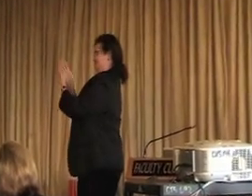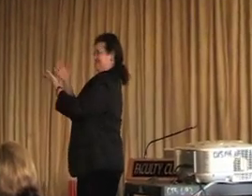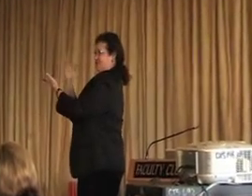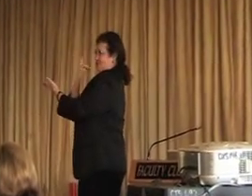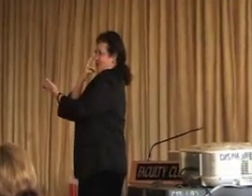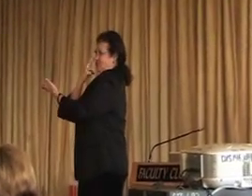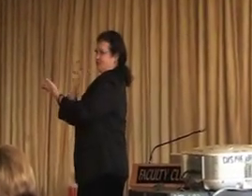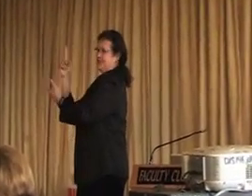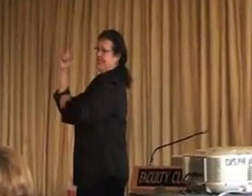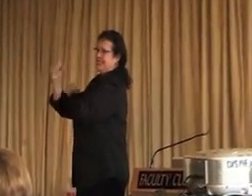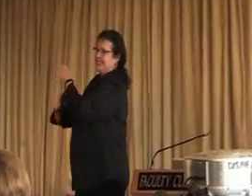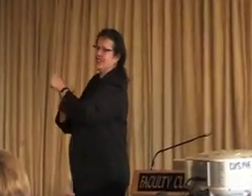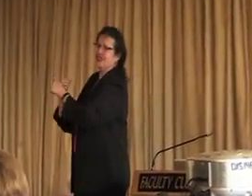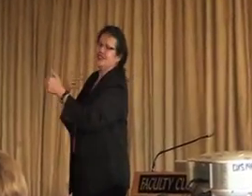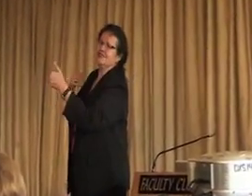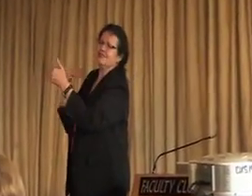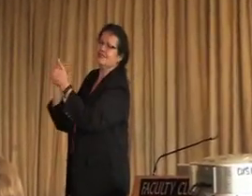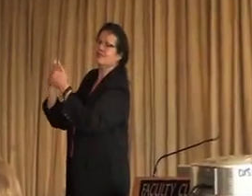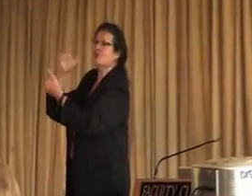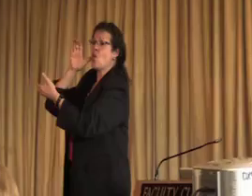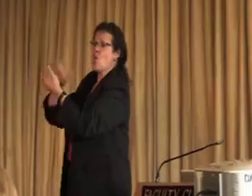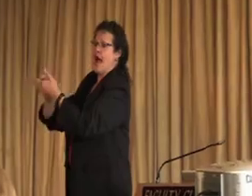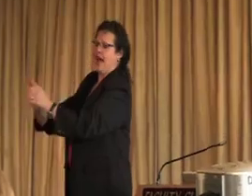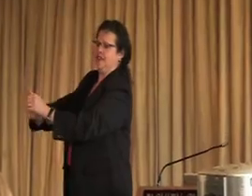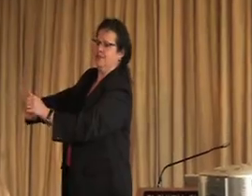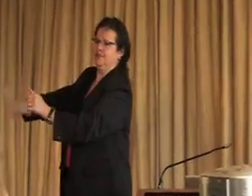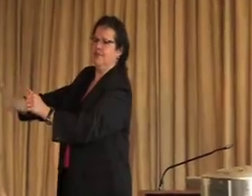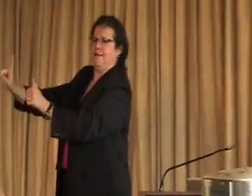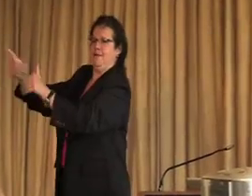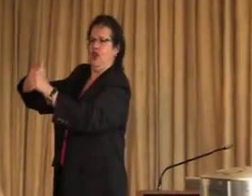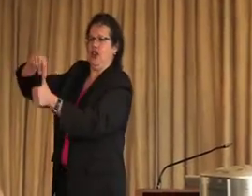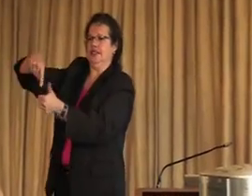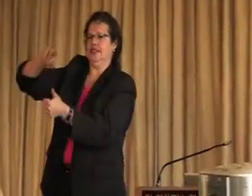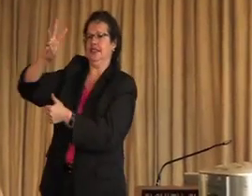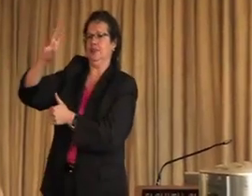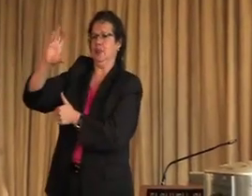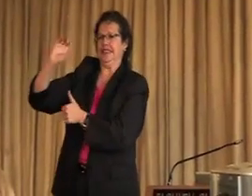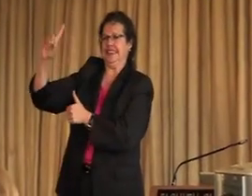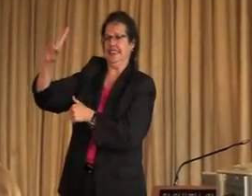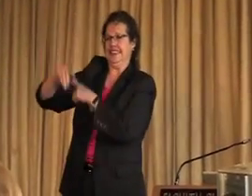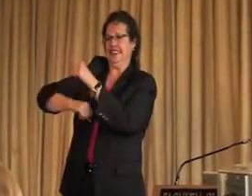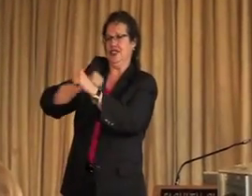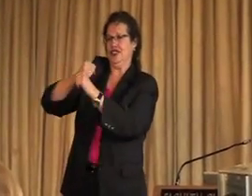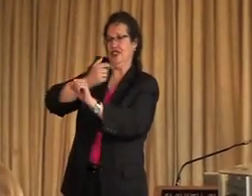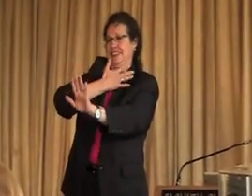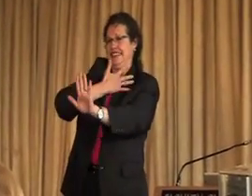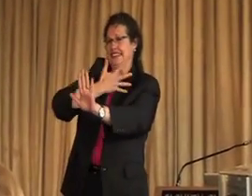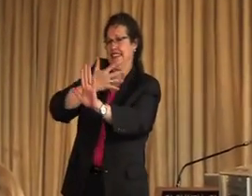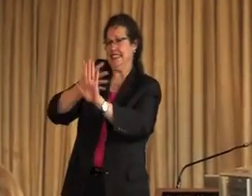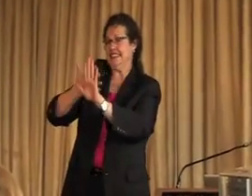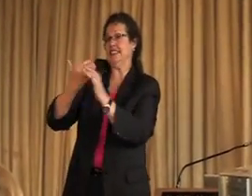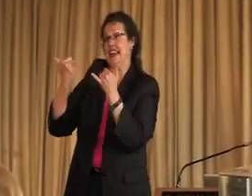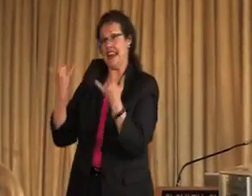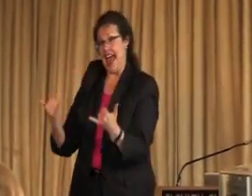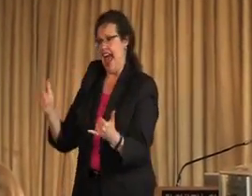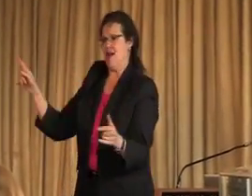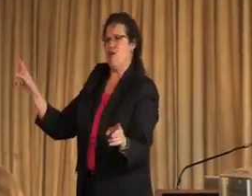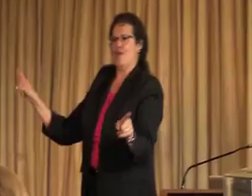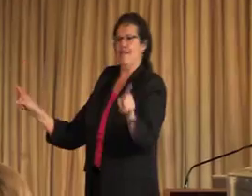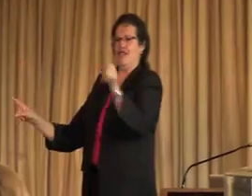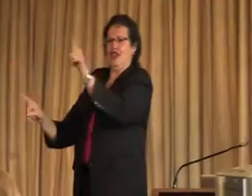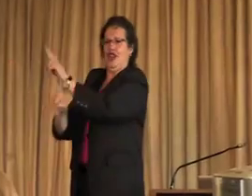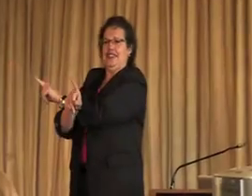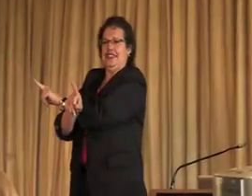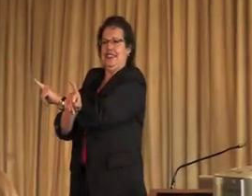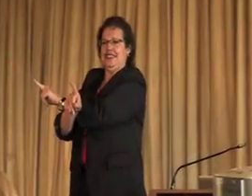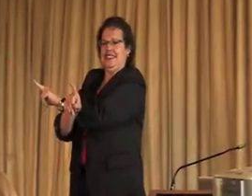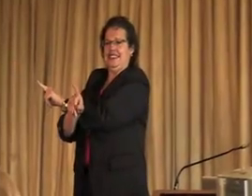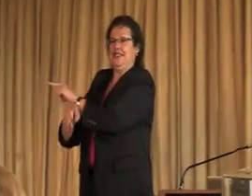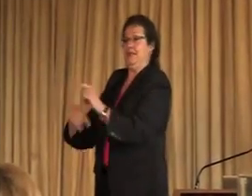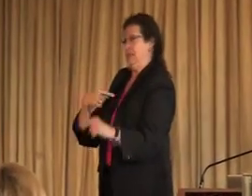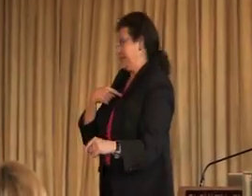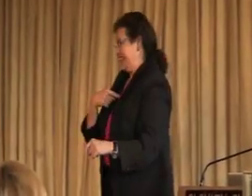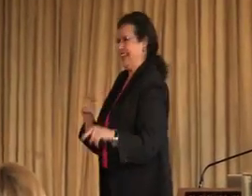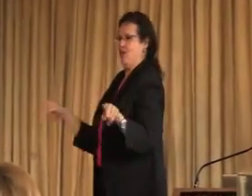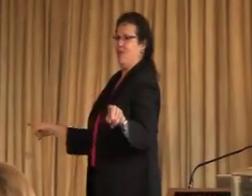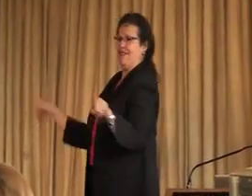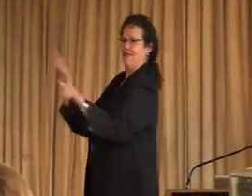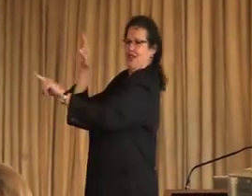was going to Hawaii, and I congratulate him on his 30 years. And for him, he's always